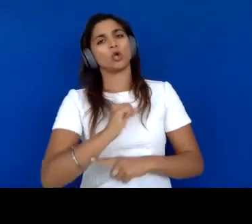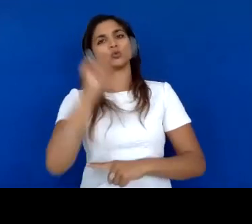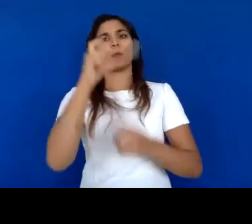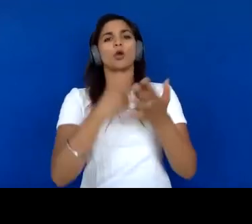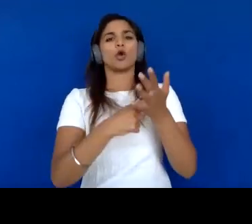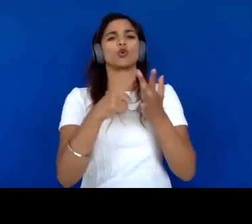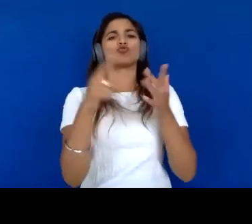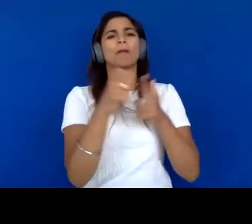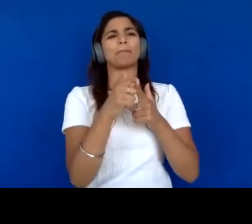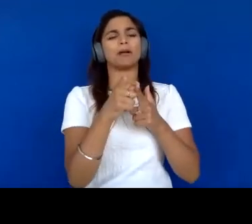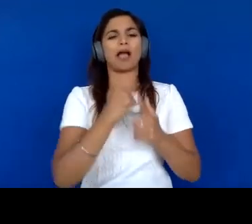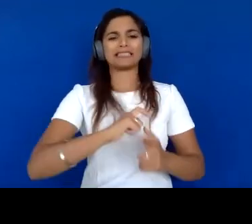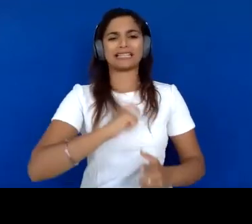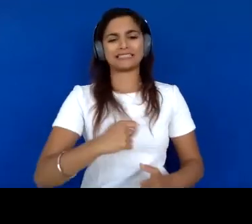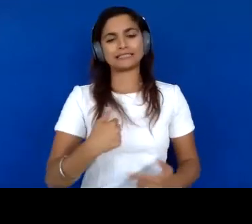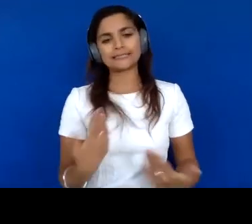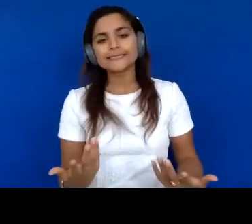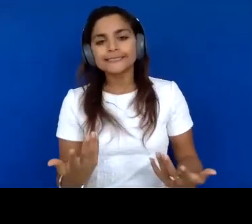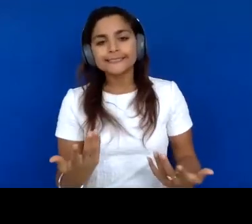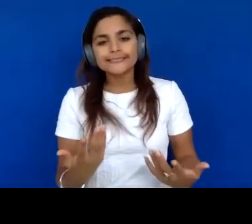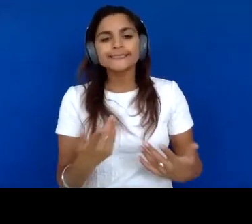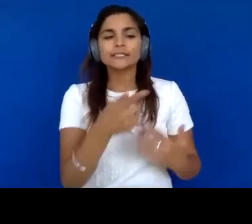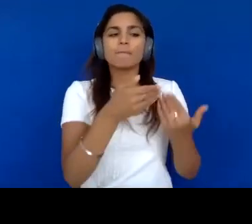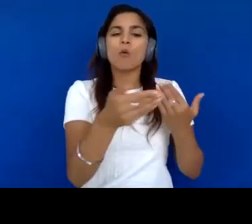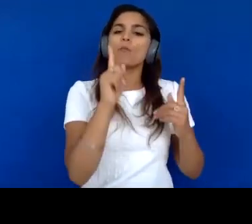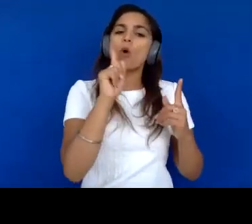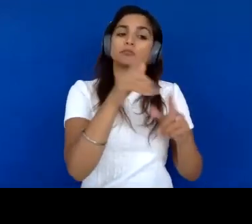the more acceptable notions of disability but then a mainstream